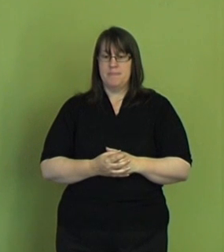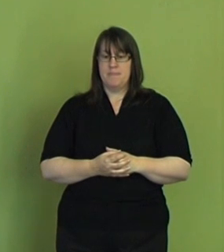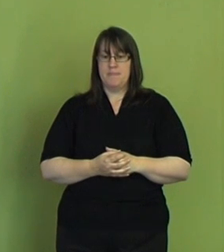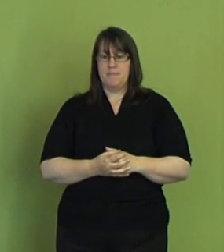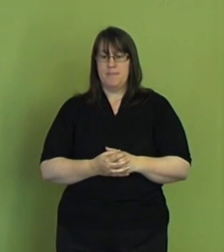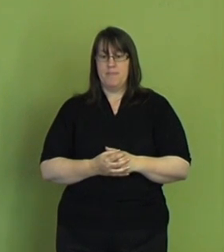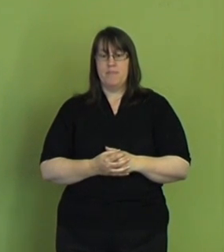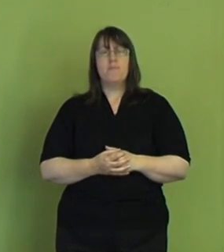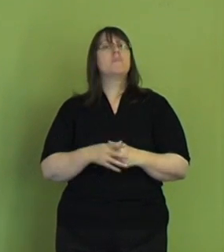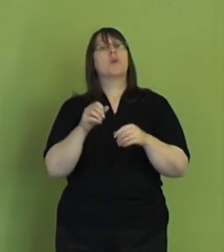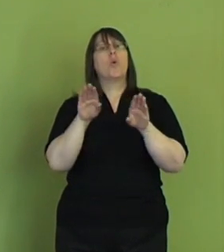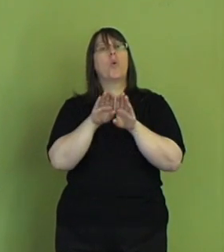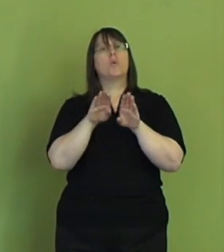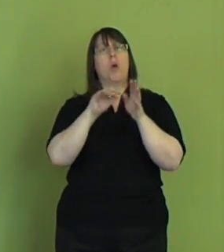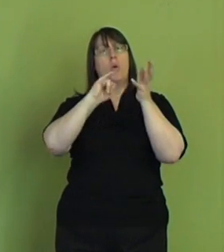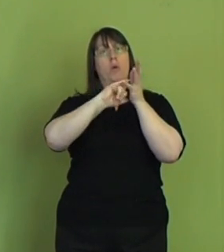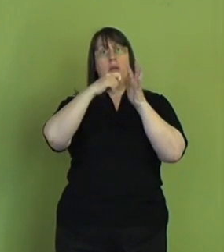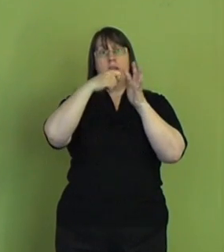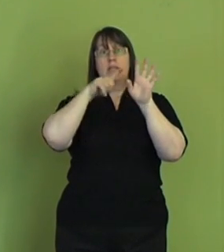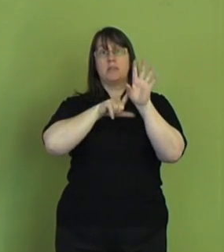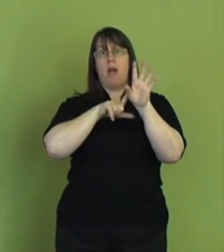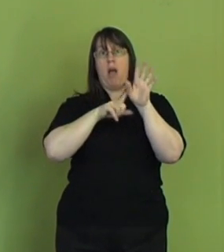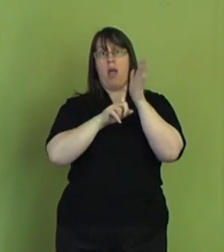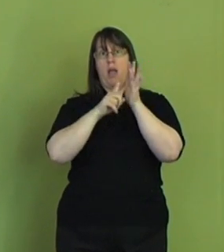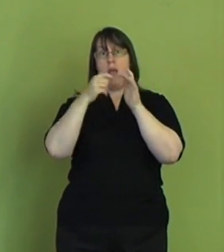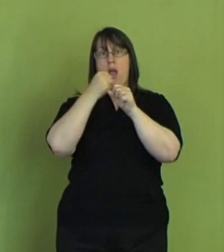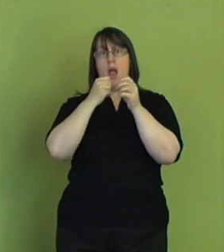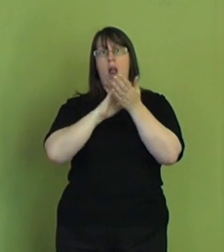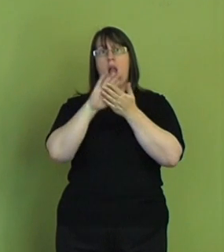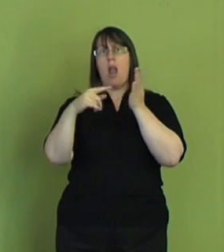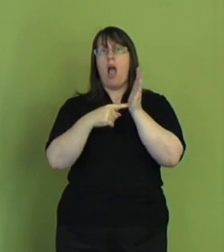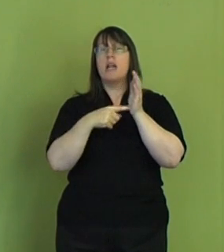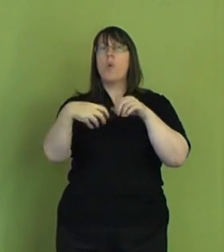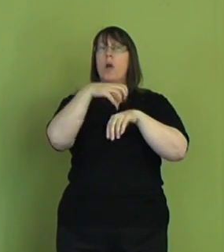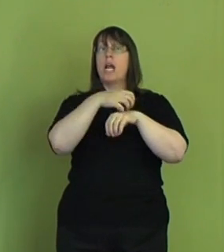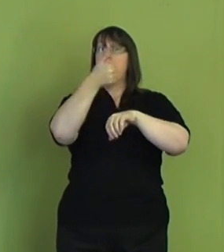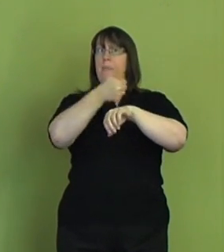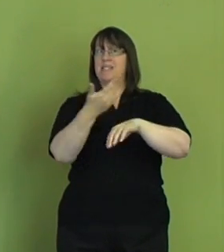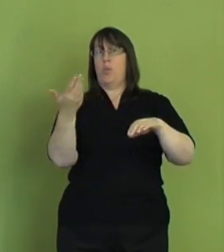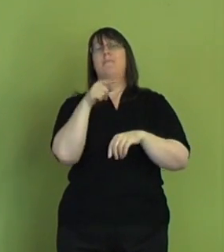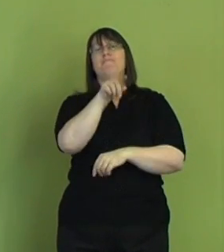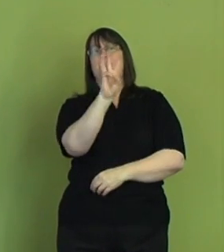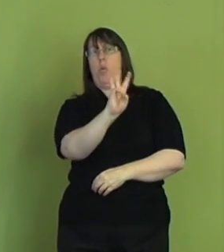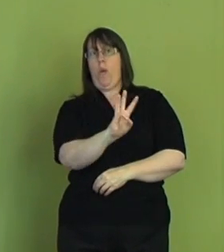Also, the Skylight organisation in Wellington specialise specifically in loss and grief